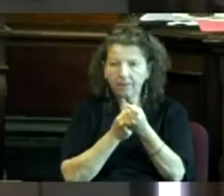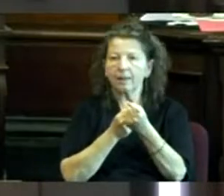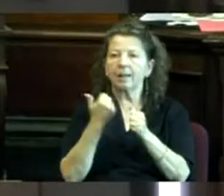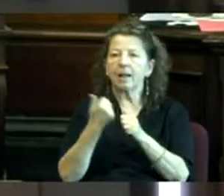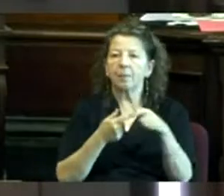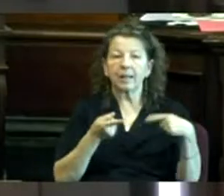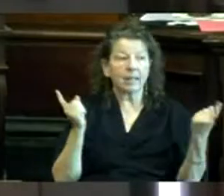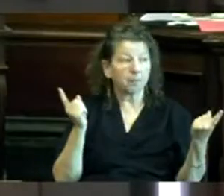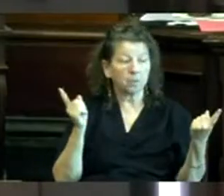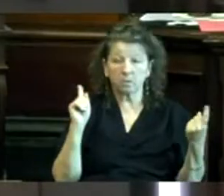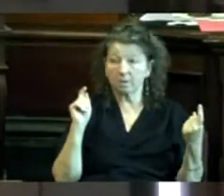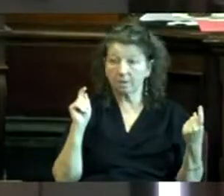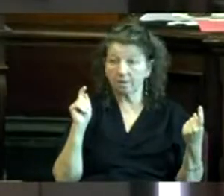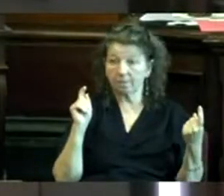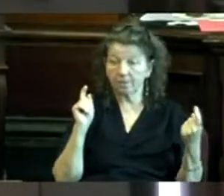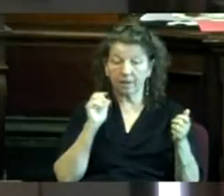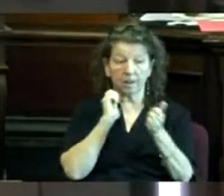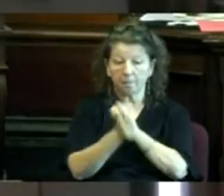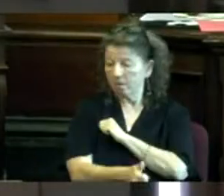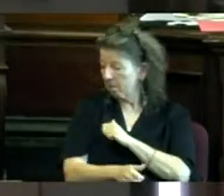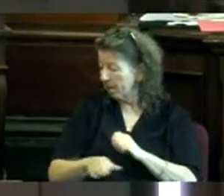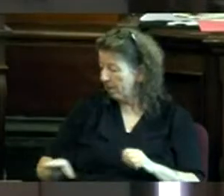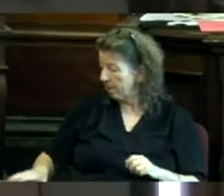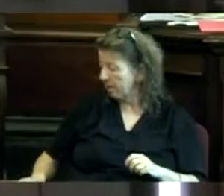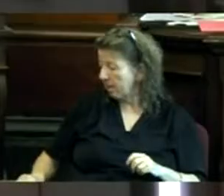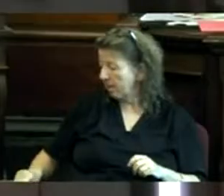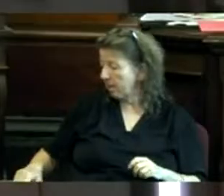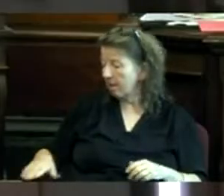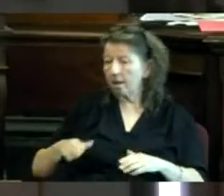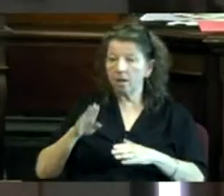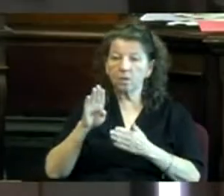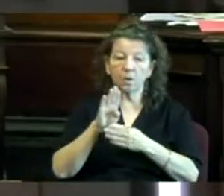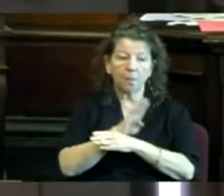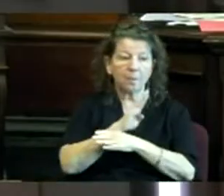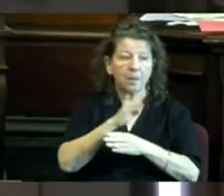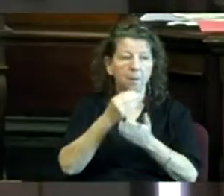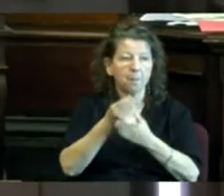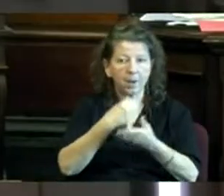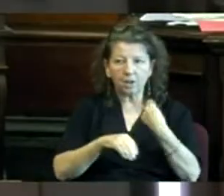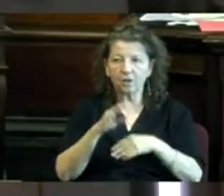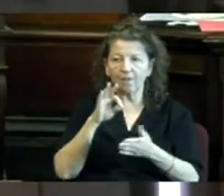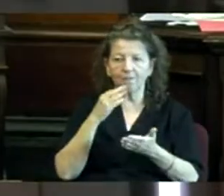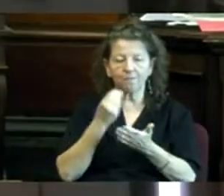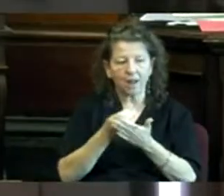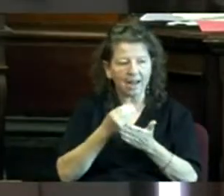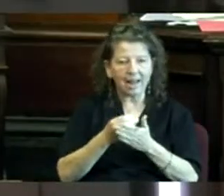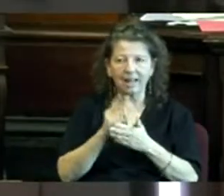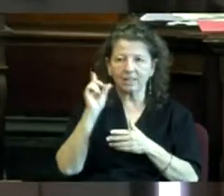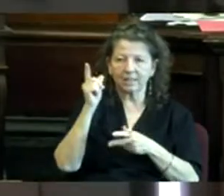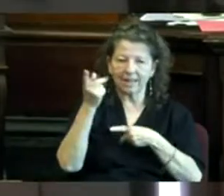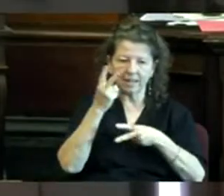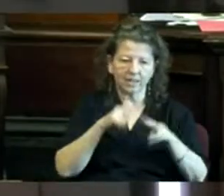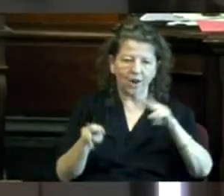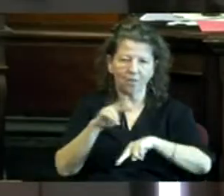182. Move it. It's been moved and seconded. All in favor, please say aye. Aye. Any